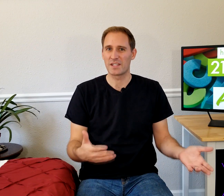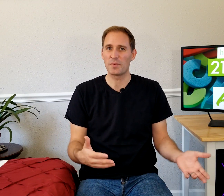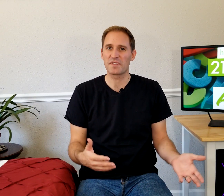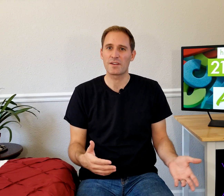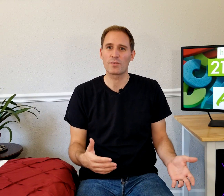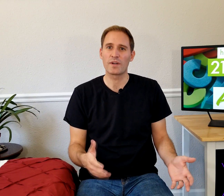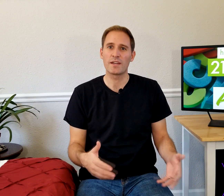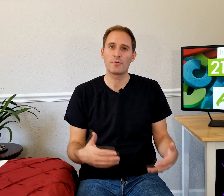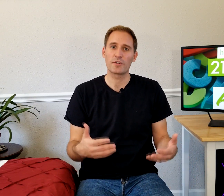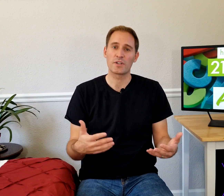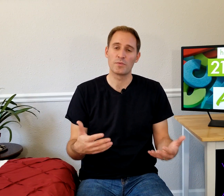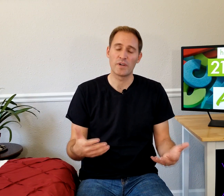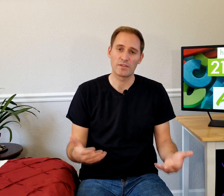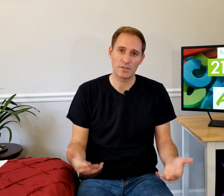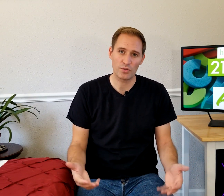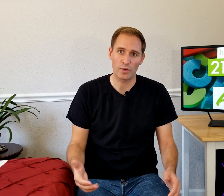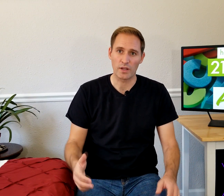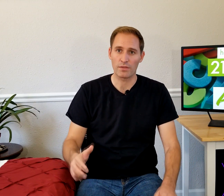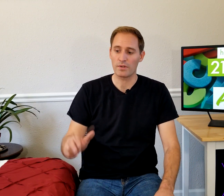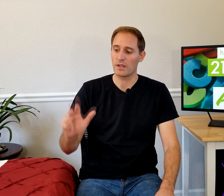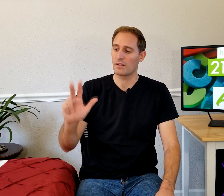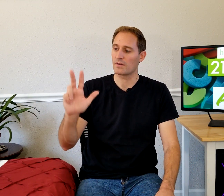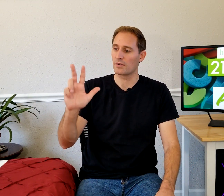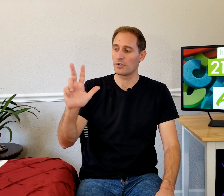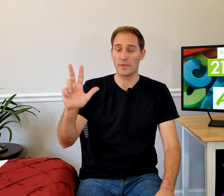the doubles out of the way, we're gonna move on to 23, so you'll make